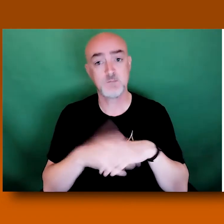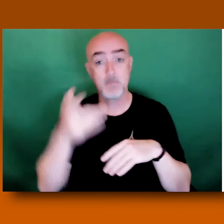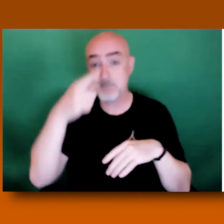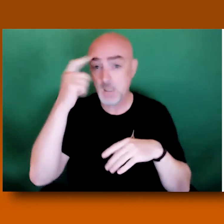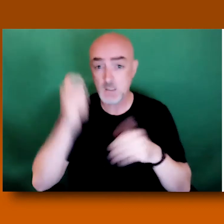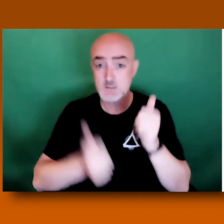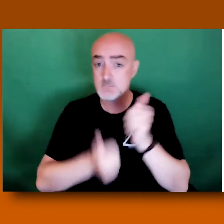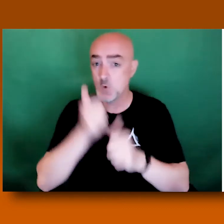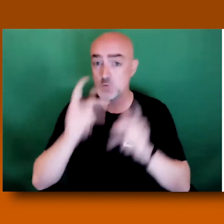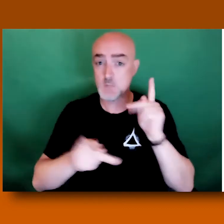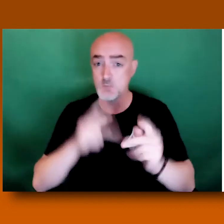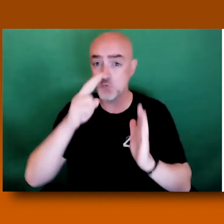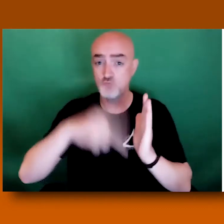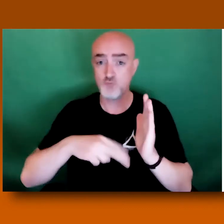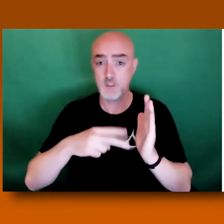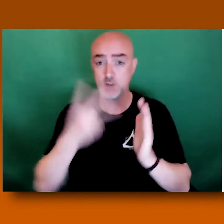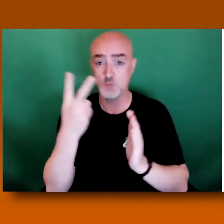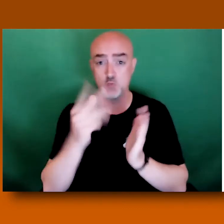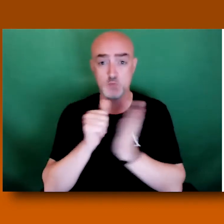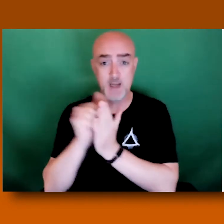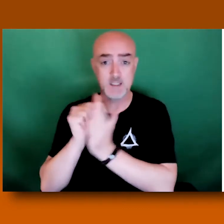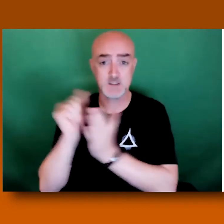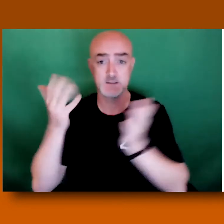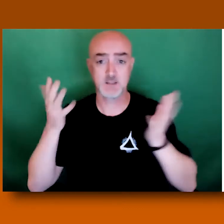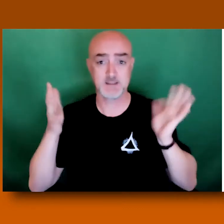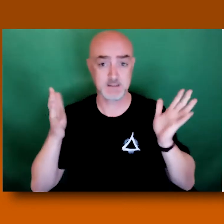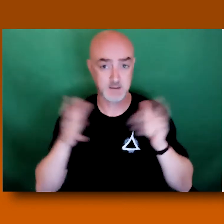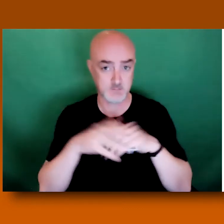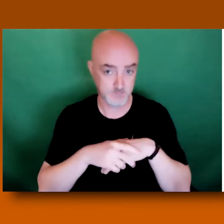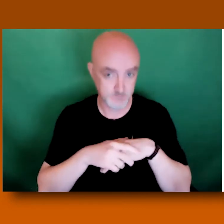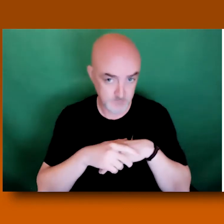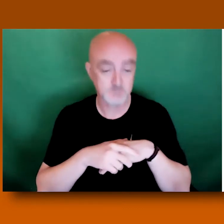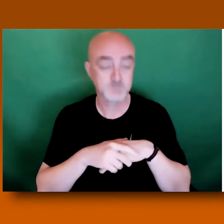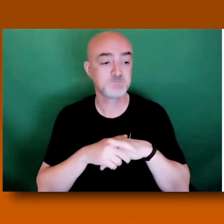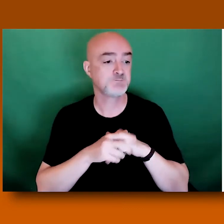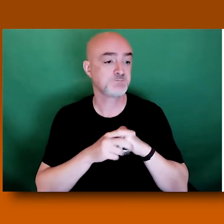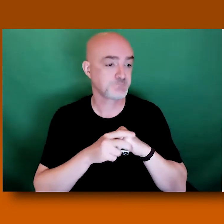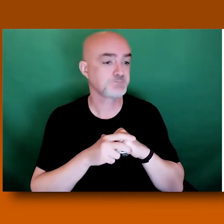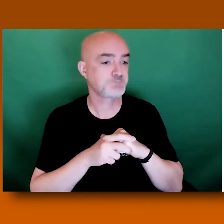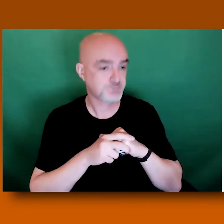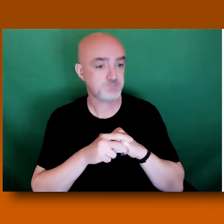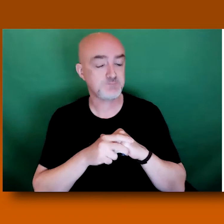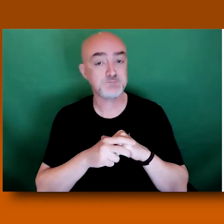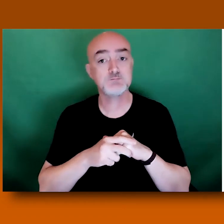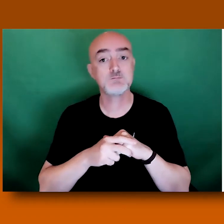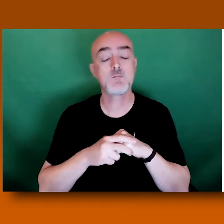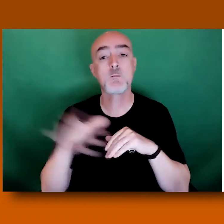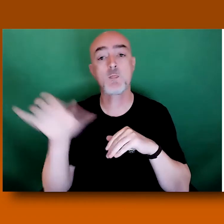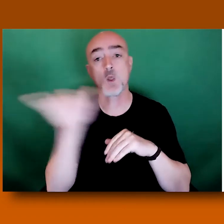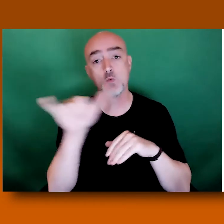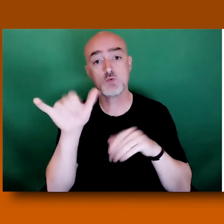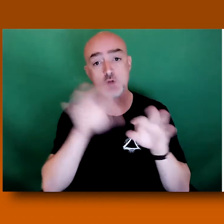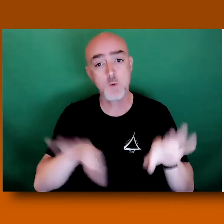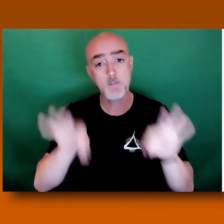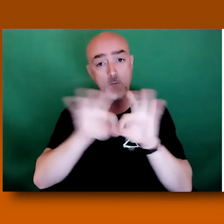Because most individuals, like I was saying, only have those two sections to read with a very limited amount of time.